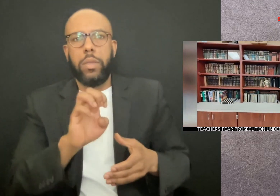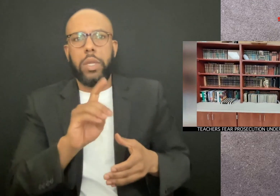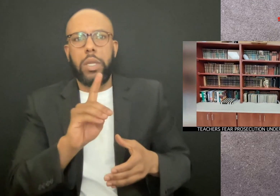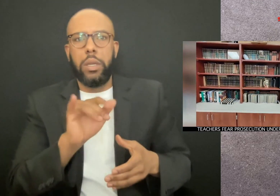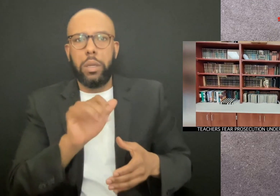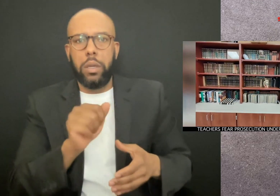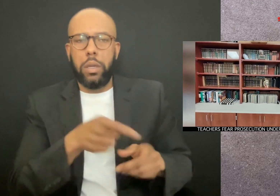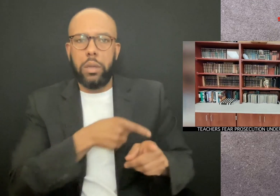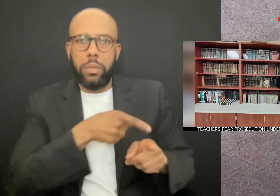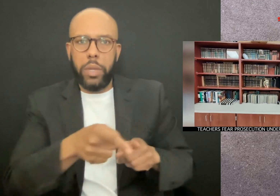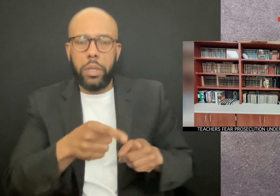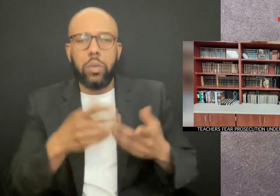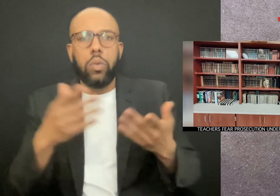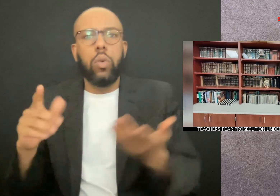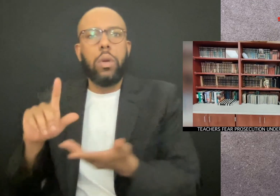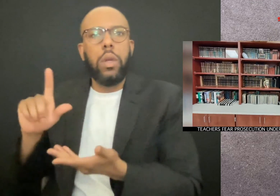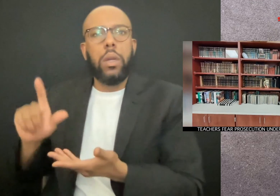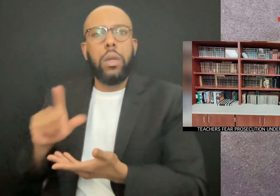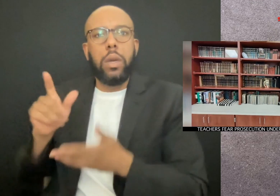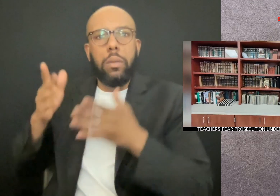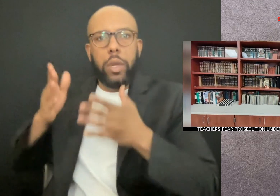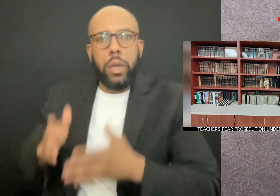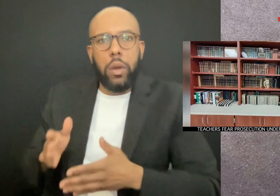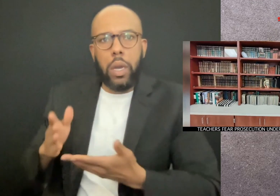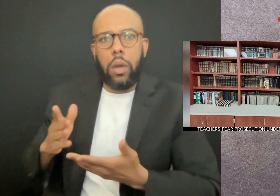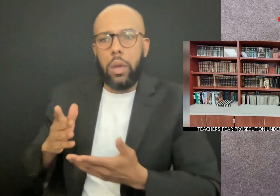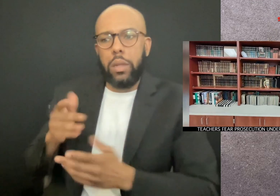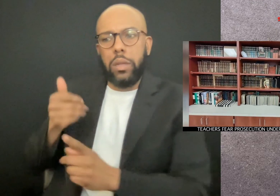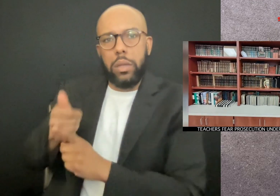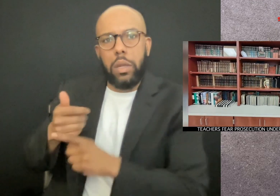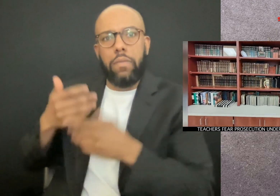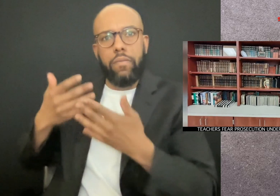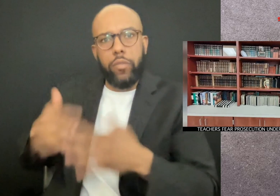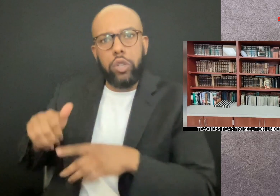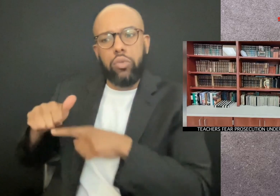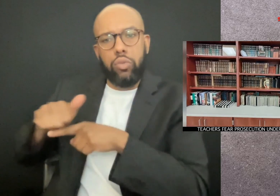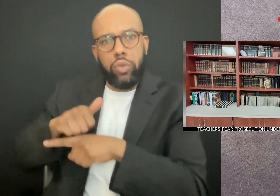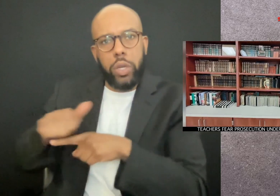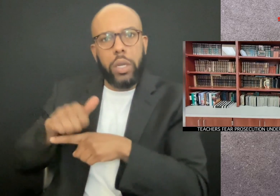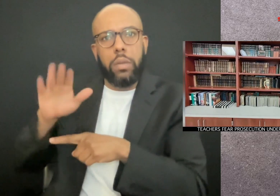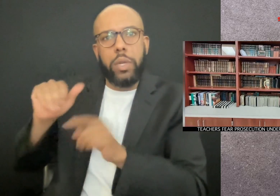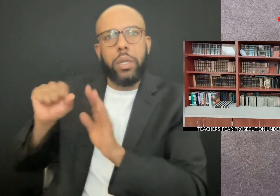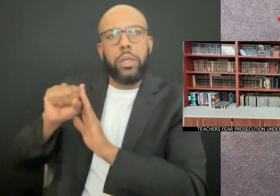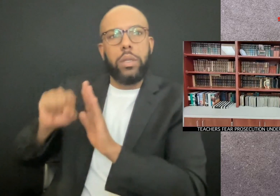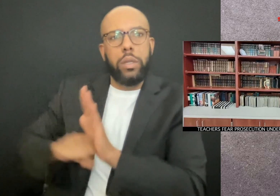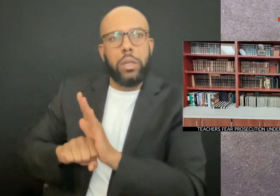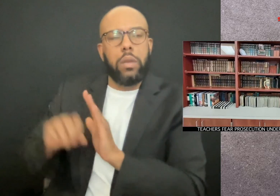be approved by a media specialist or librarian that is trained by the state